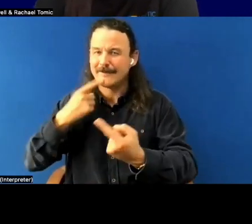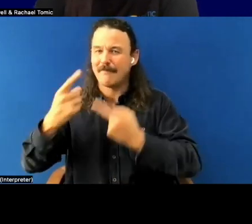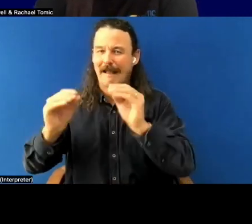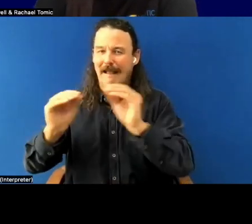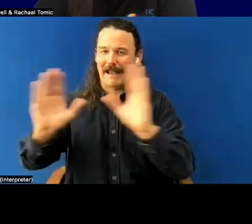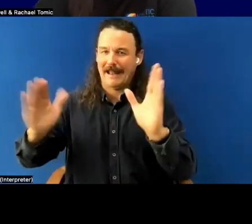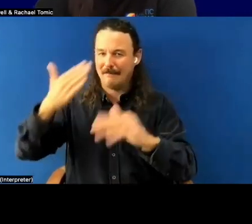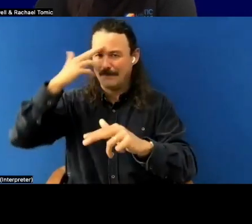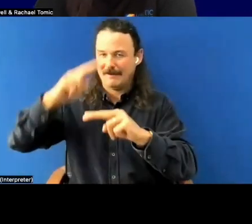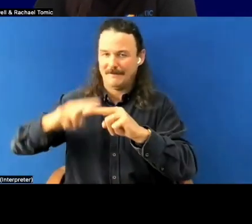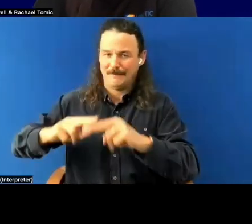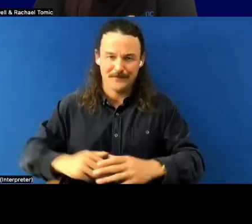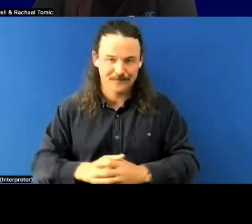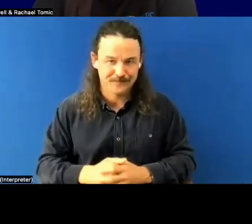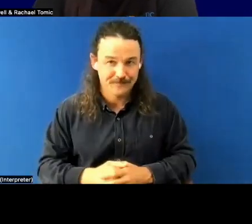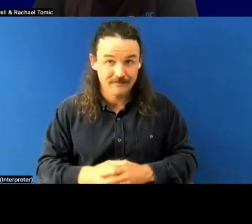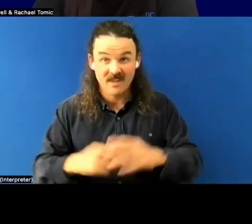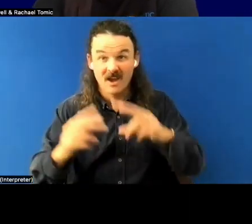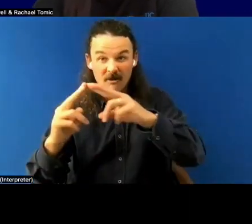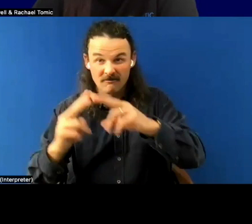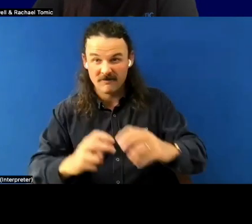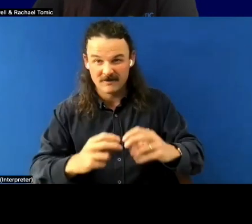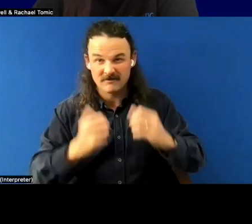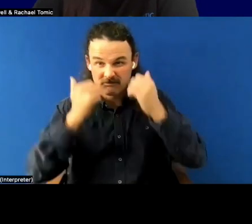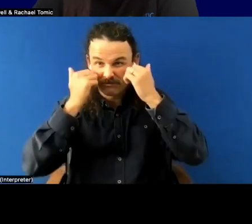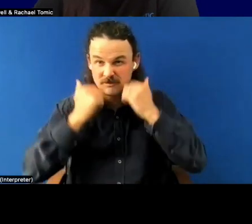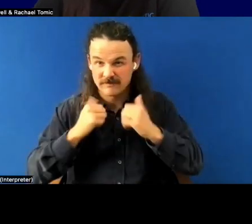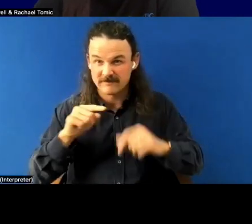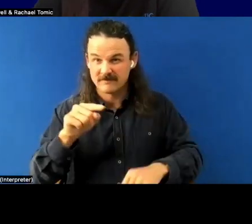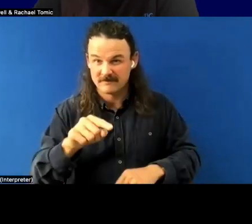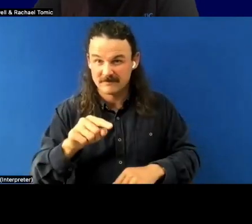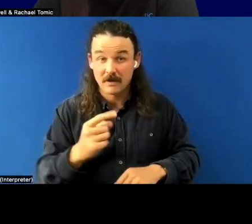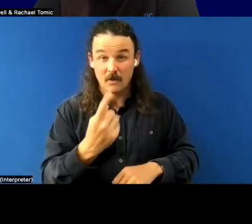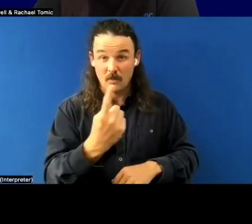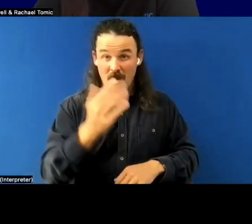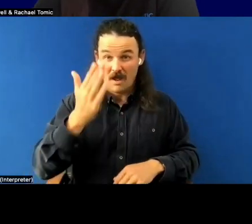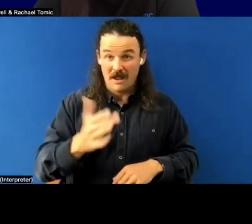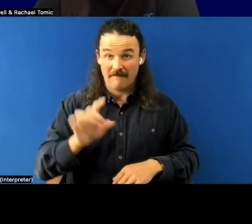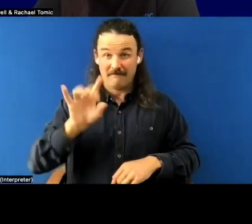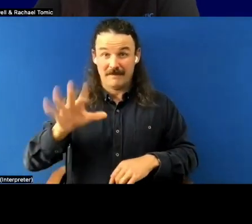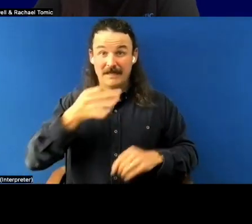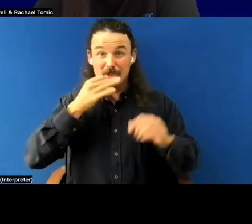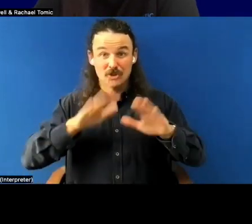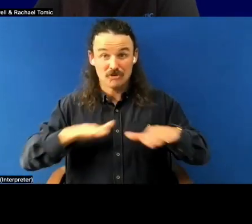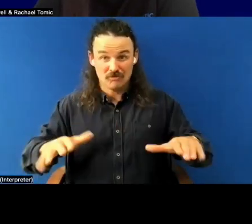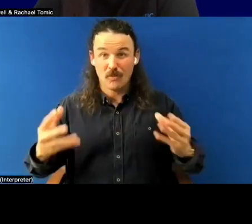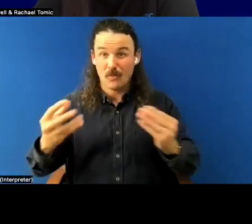Research shows us that, approximately, one in ten children with cerebral palsy have severe vision